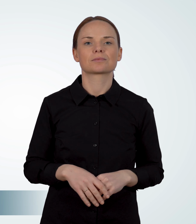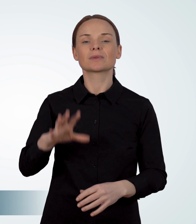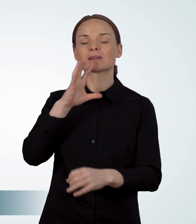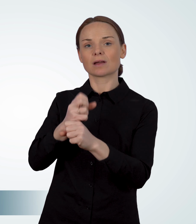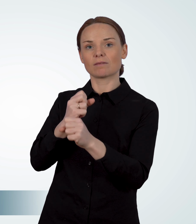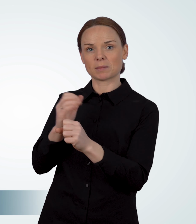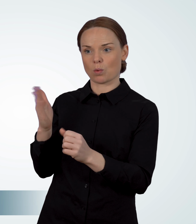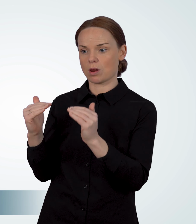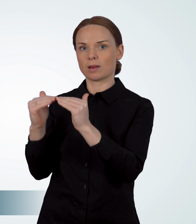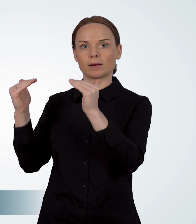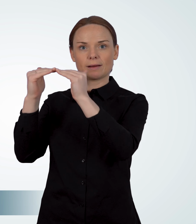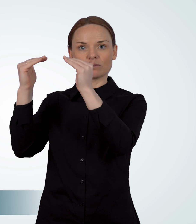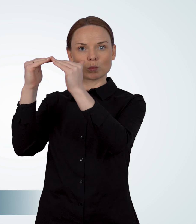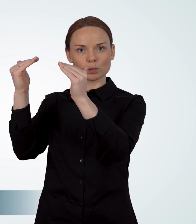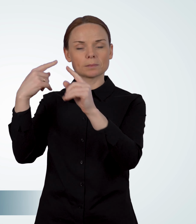2. How can governments, across all levels,